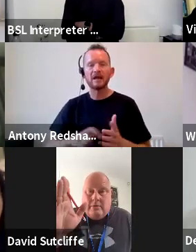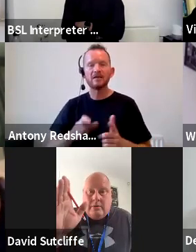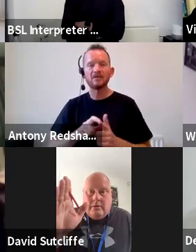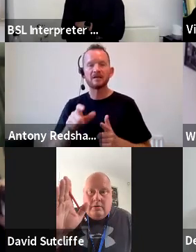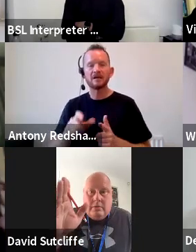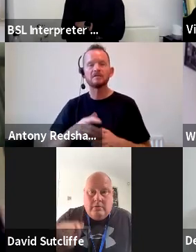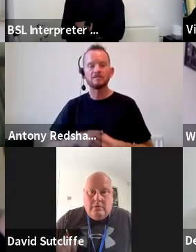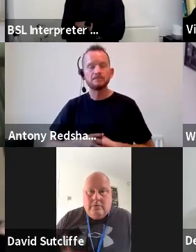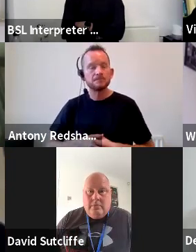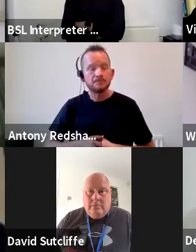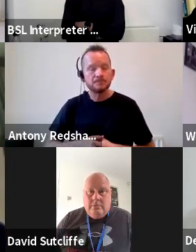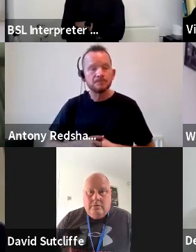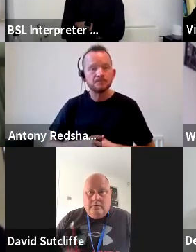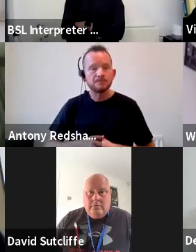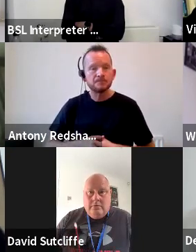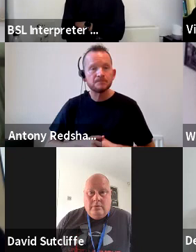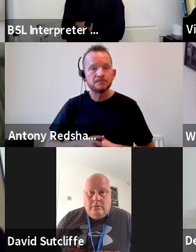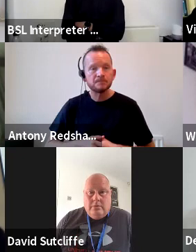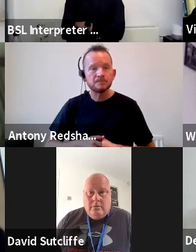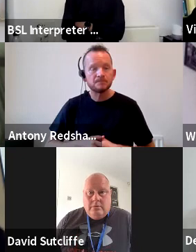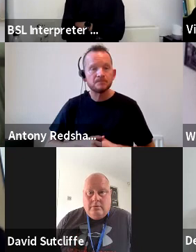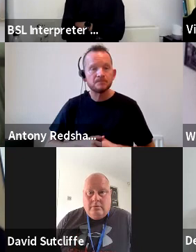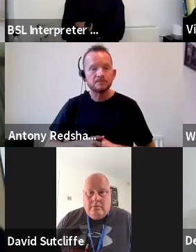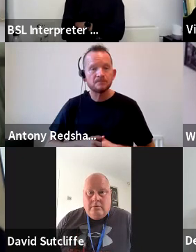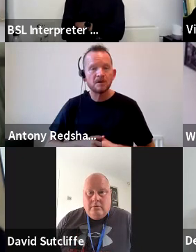Sorry Sorry No no no